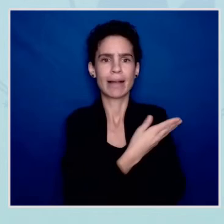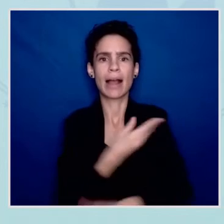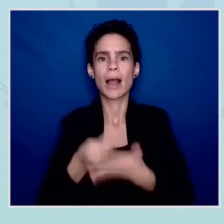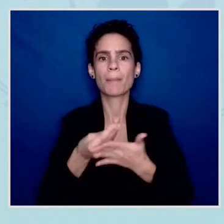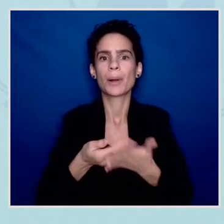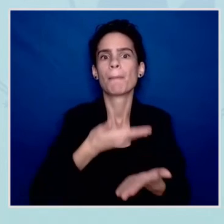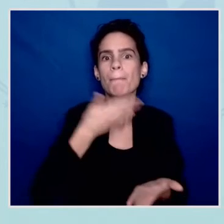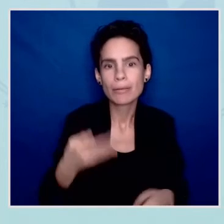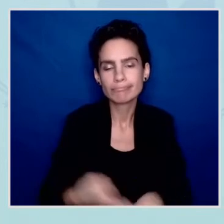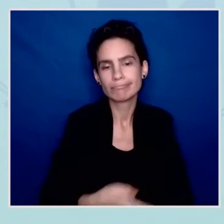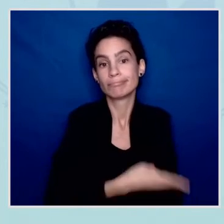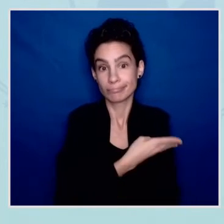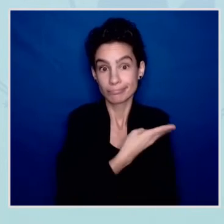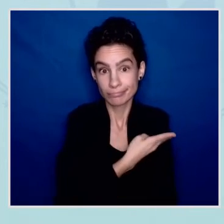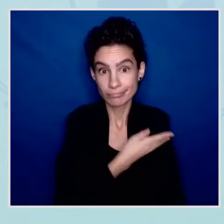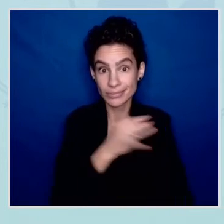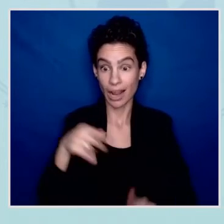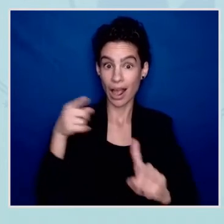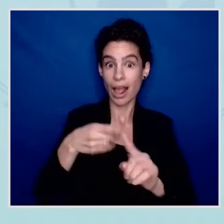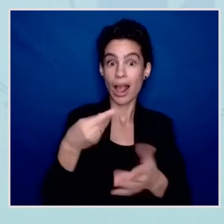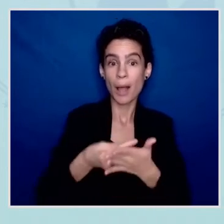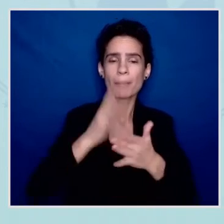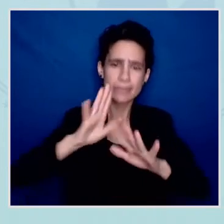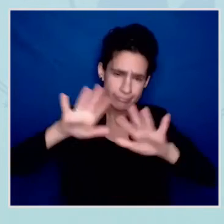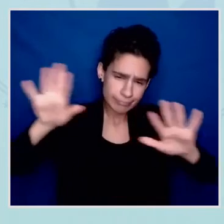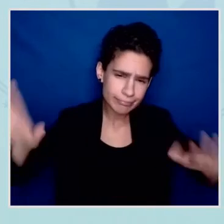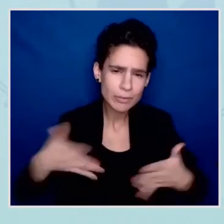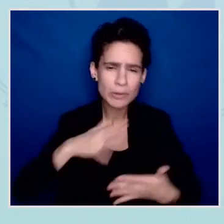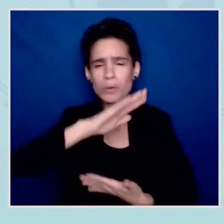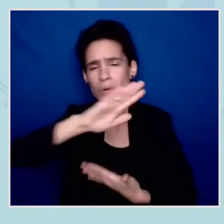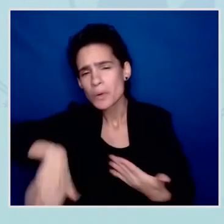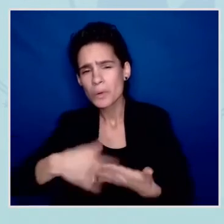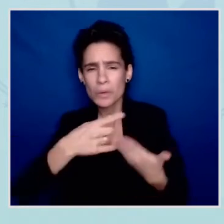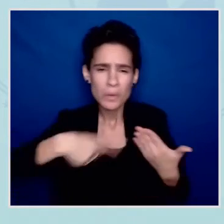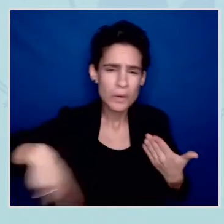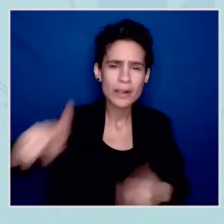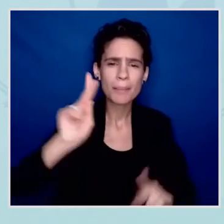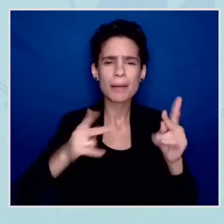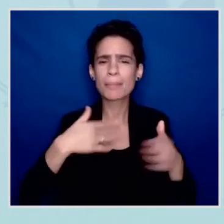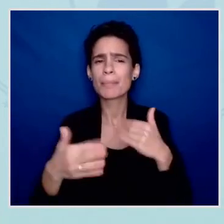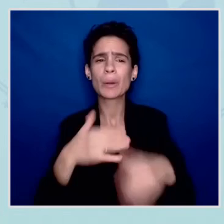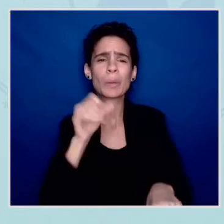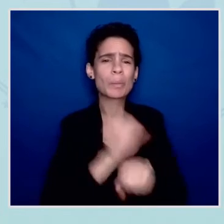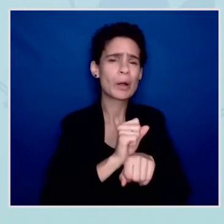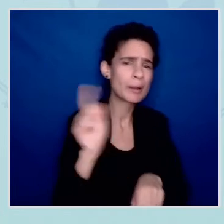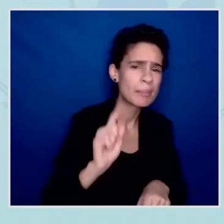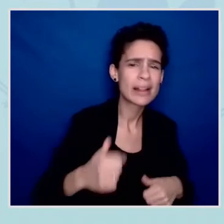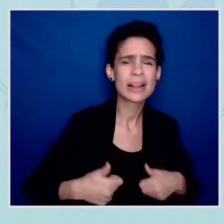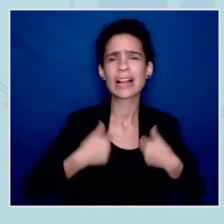MUST ALSO DO WHAT PRESIDENT- ELECT BIDEN AND I HAVE PLEDGED TO DO. WE MUST BUILD OUR ECONOMY BACK